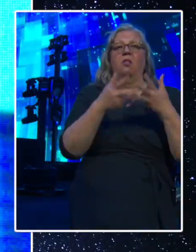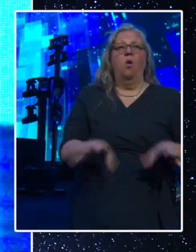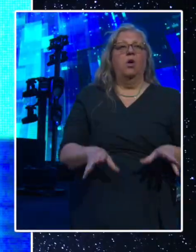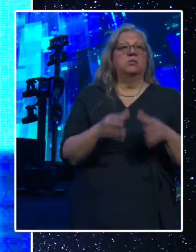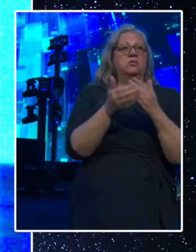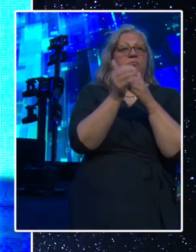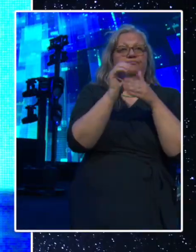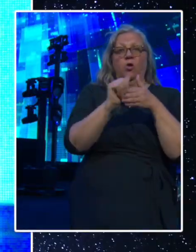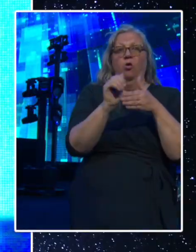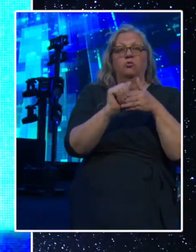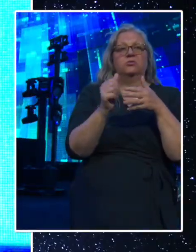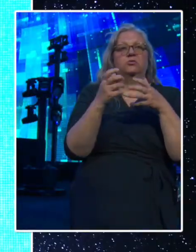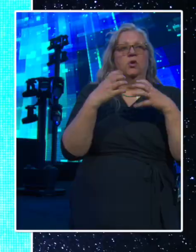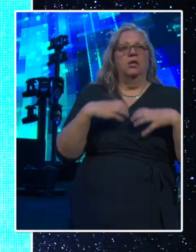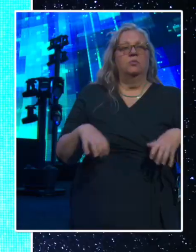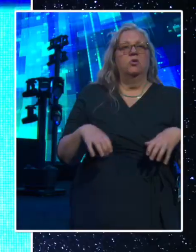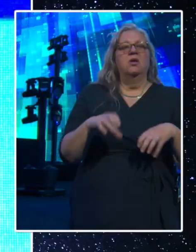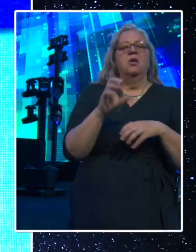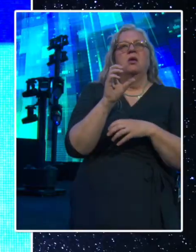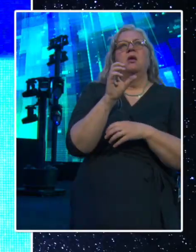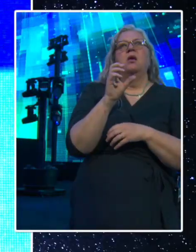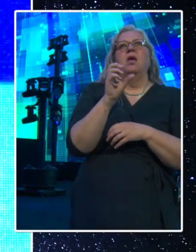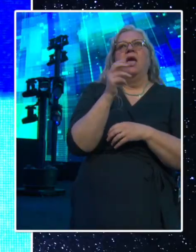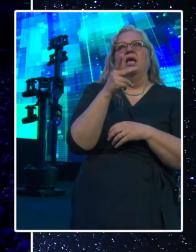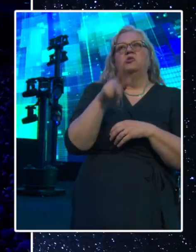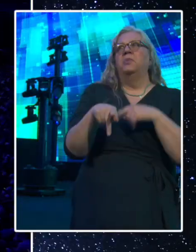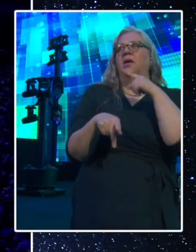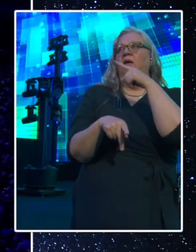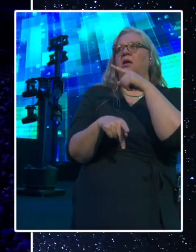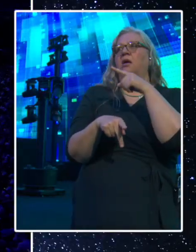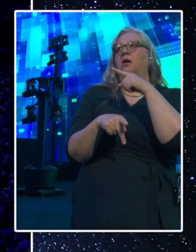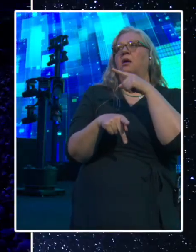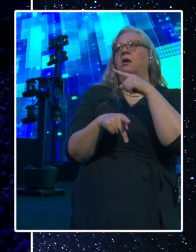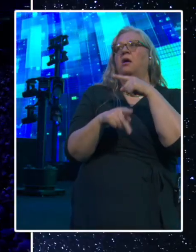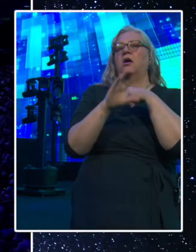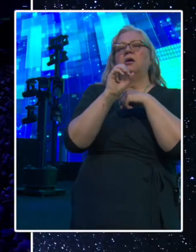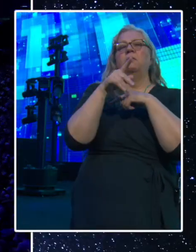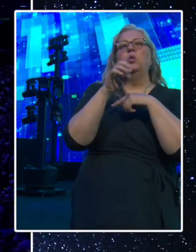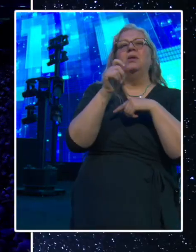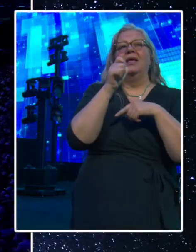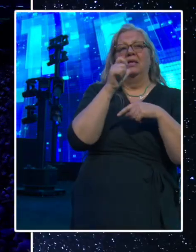means lost dollars or customers, HPE Nonstop Compute is built for you.